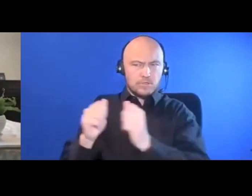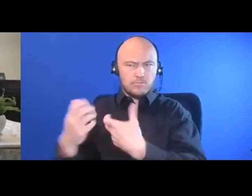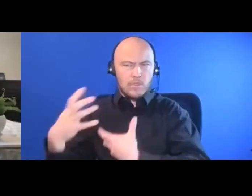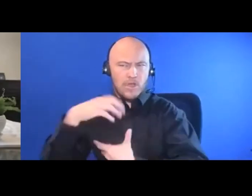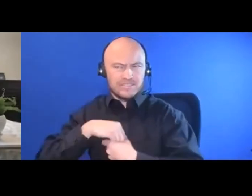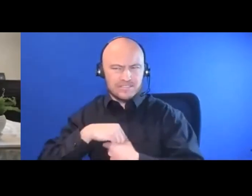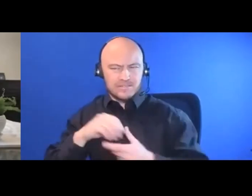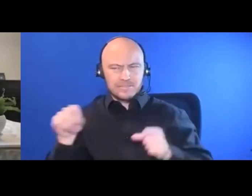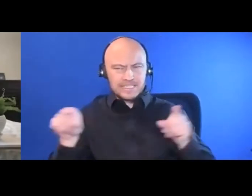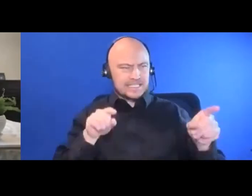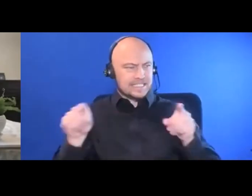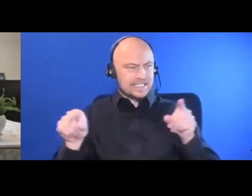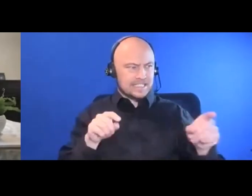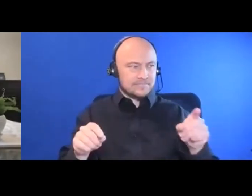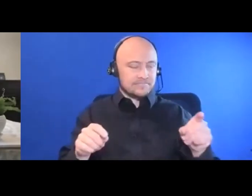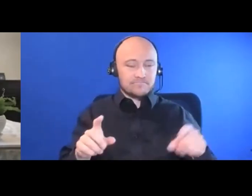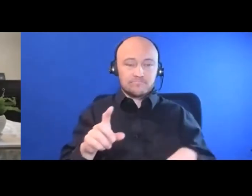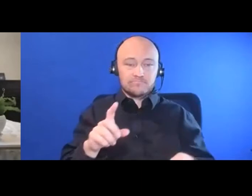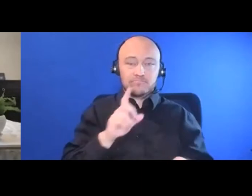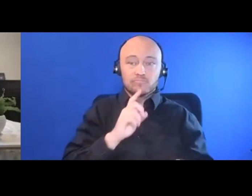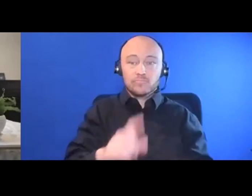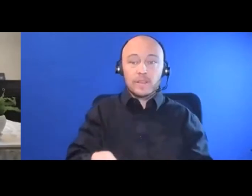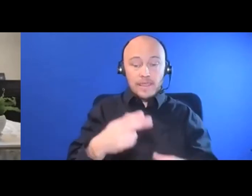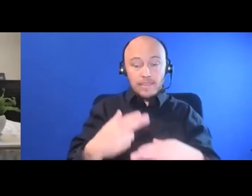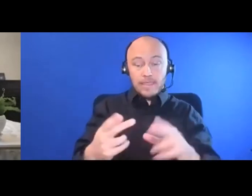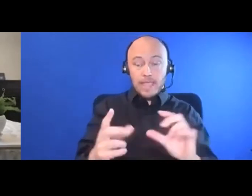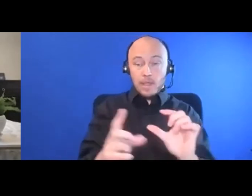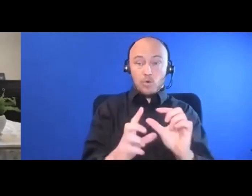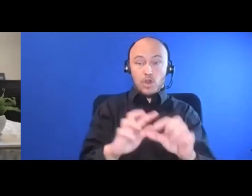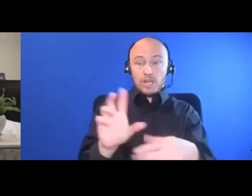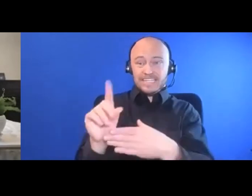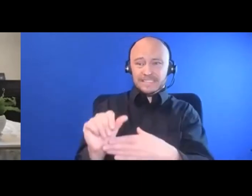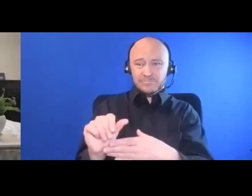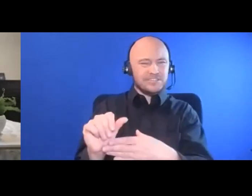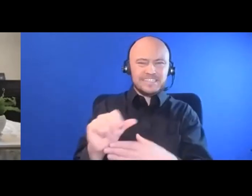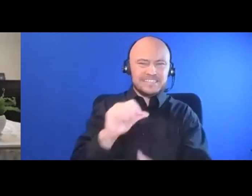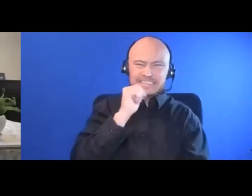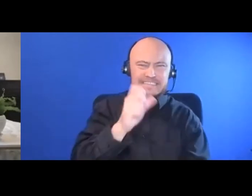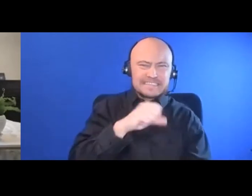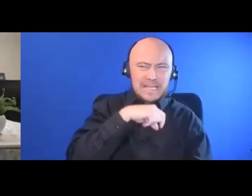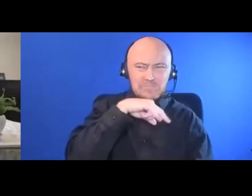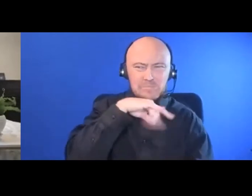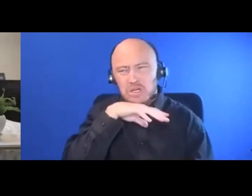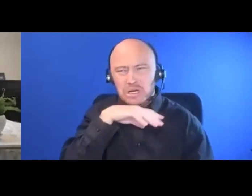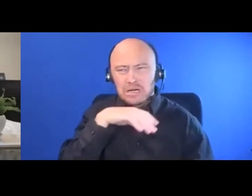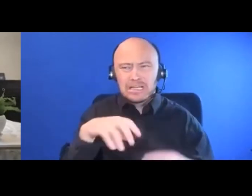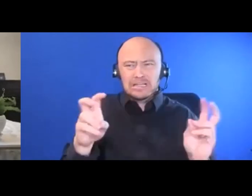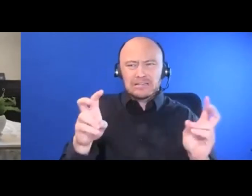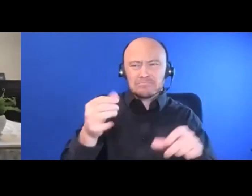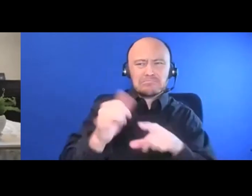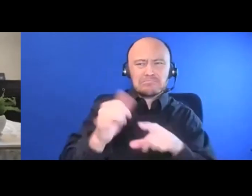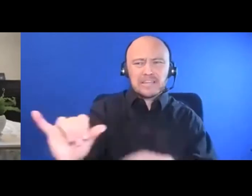that disability is not a dirty word. And so with all that said, I'm really pleased to introduce